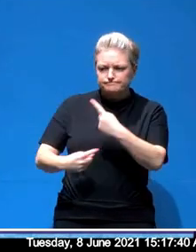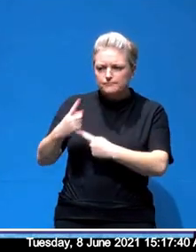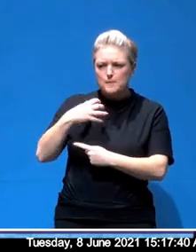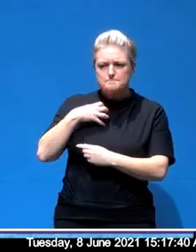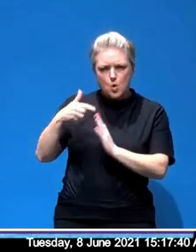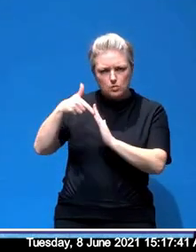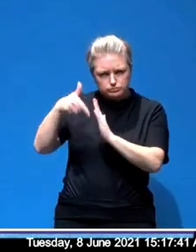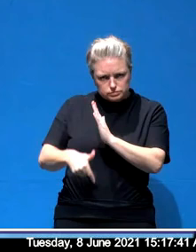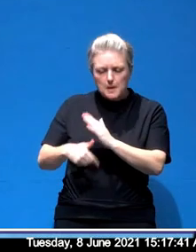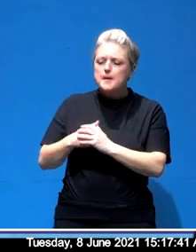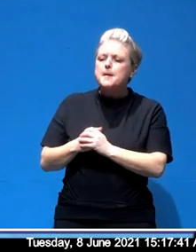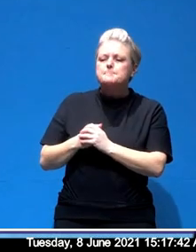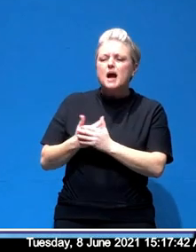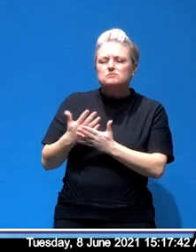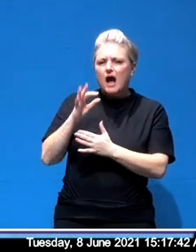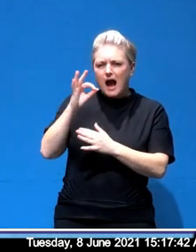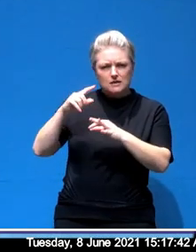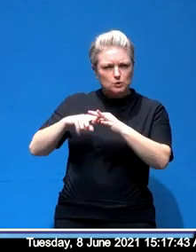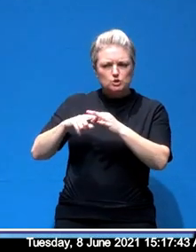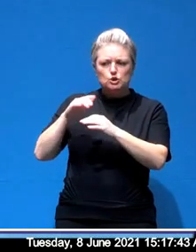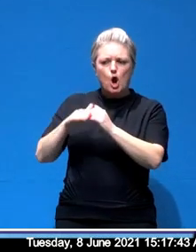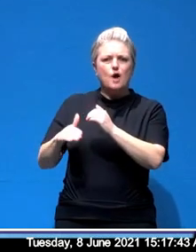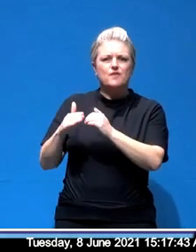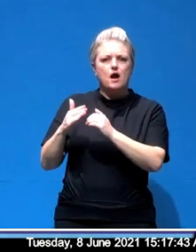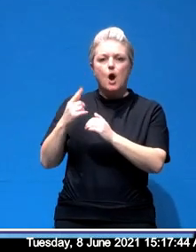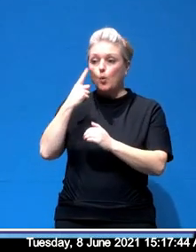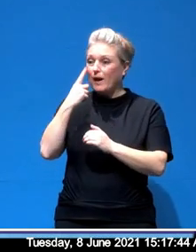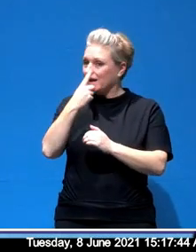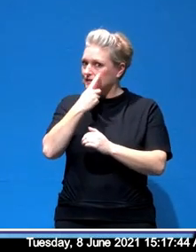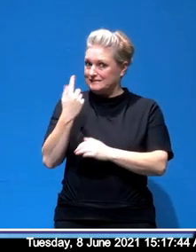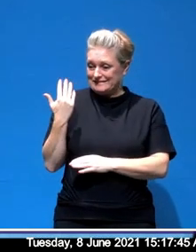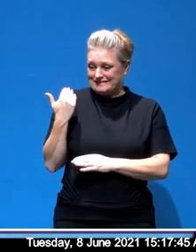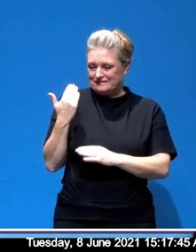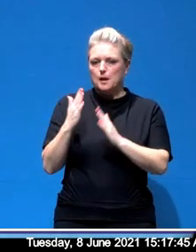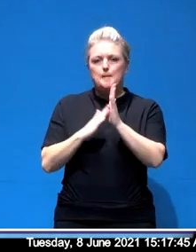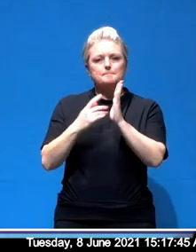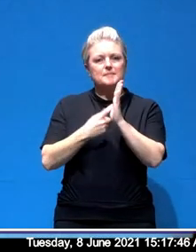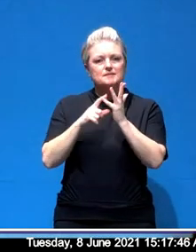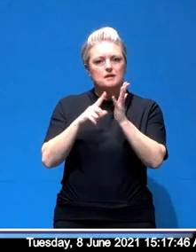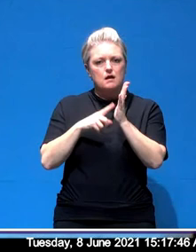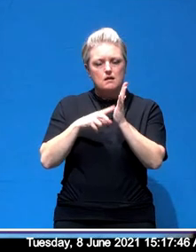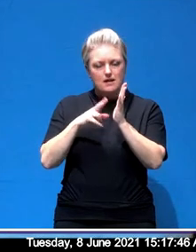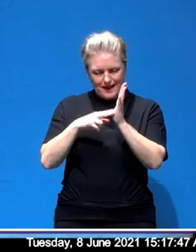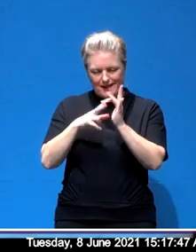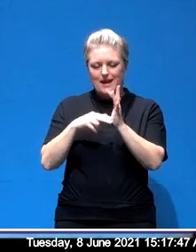Yes, I did. You heard Commissioner Bennett ask some questions around the air of neglect at N Street.